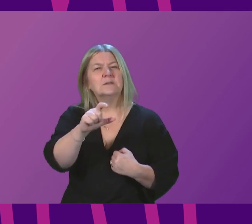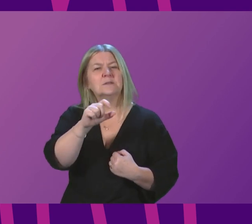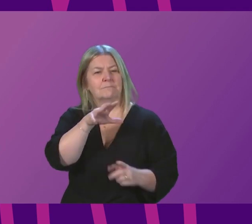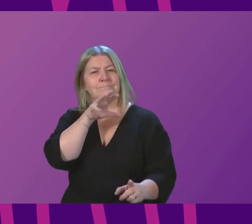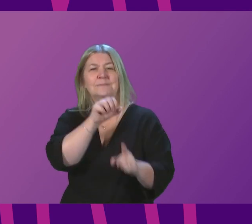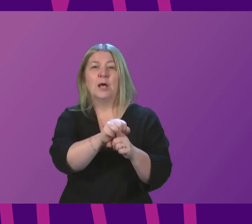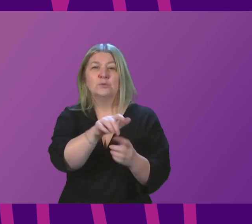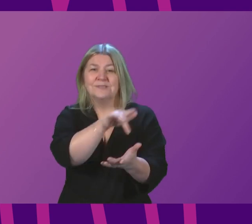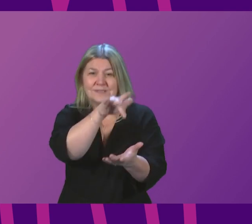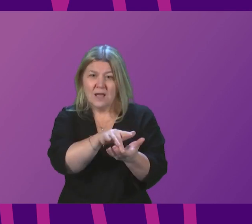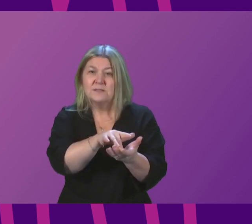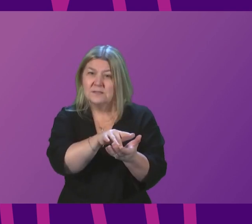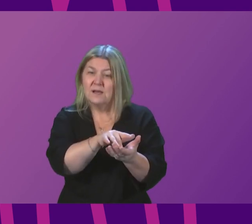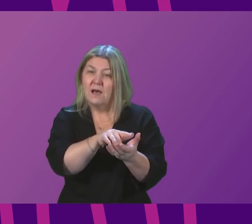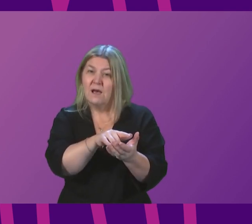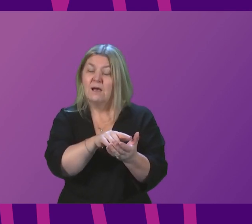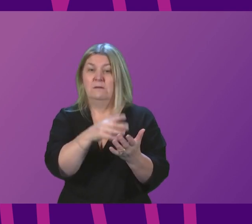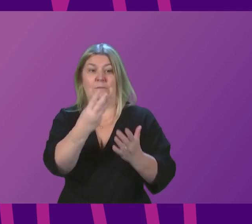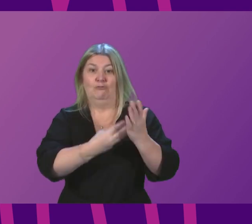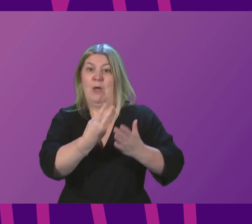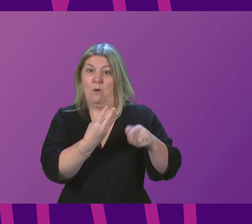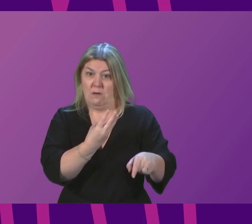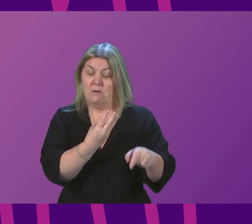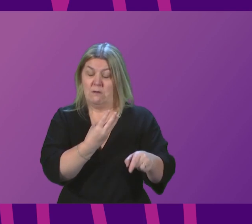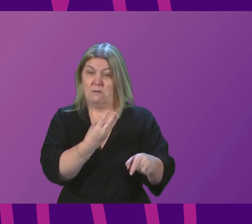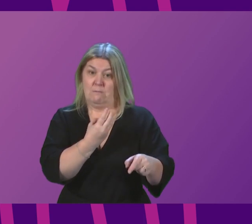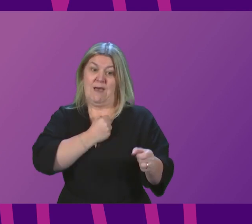that she has just mentioned, including the one in my constituency, are providing a welcome